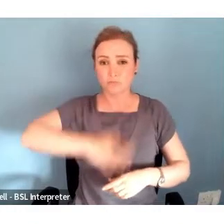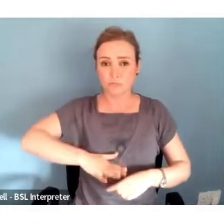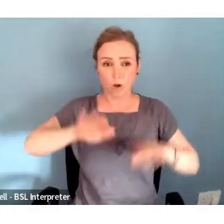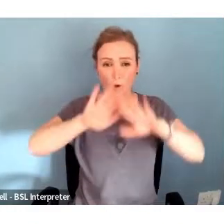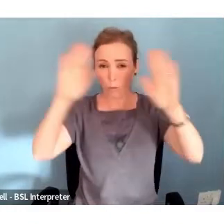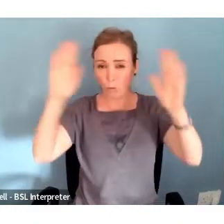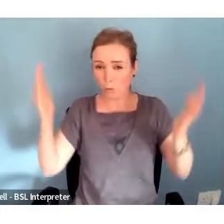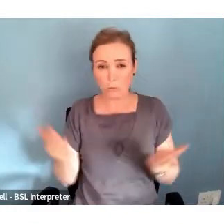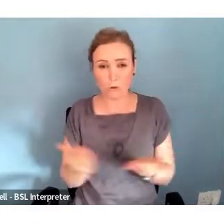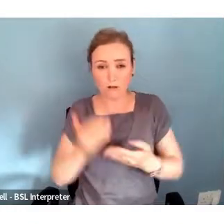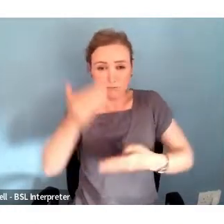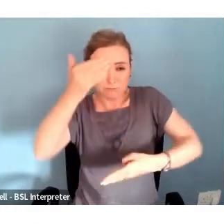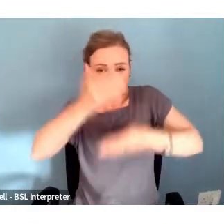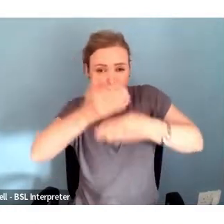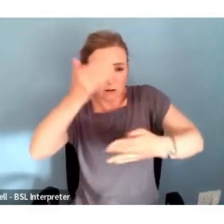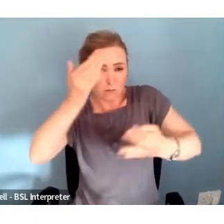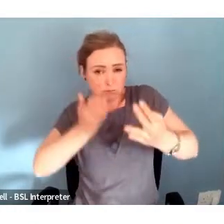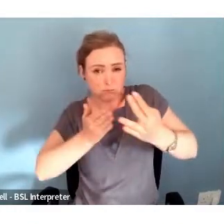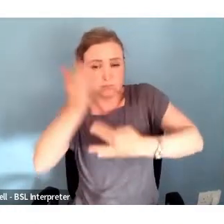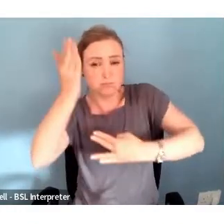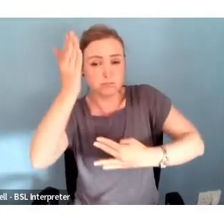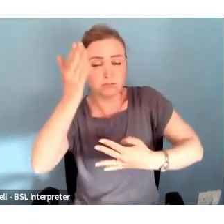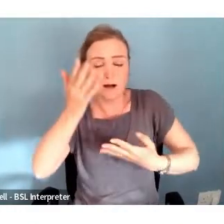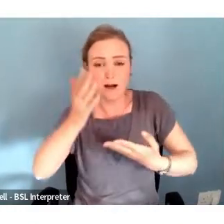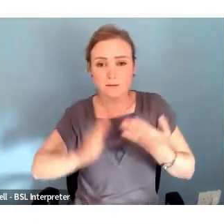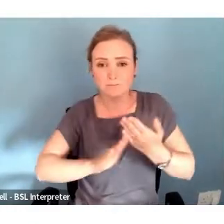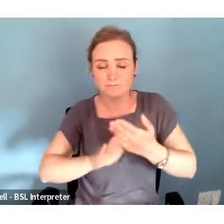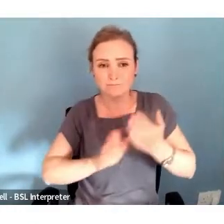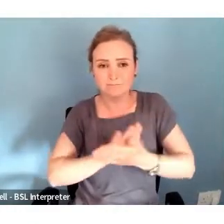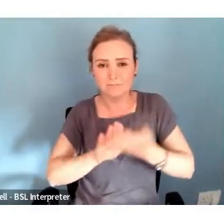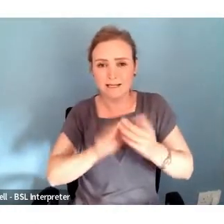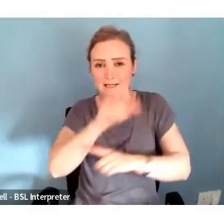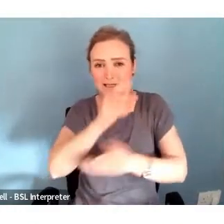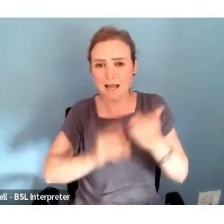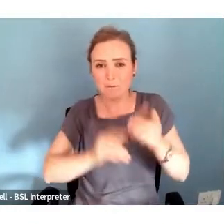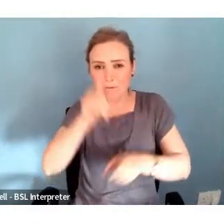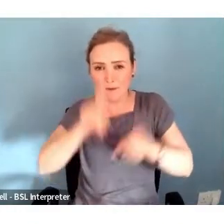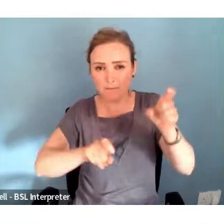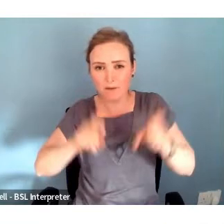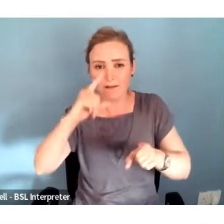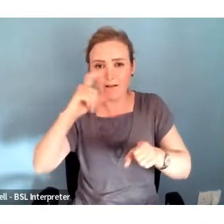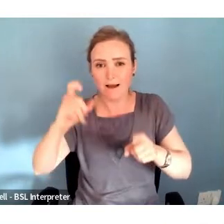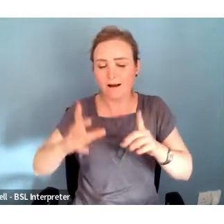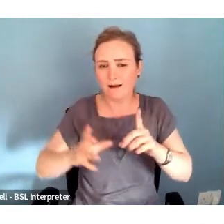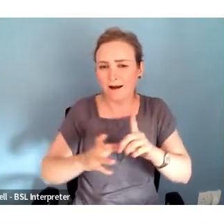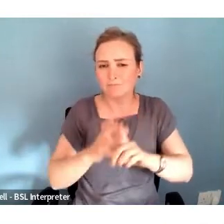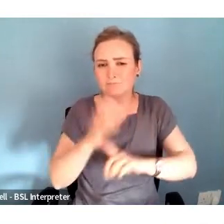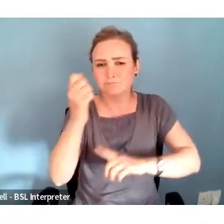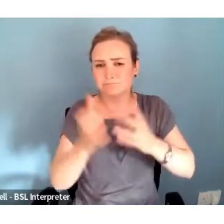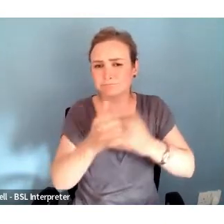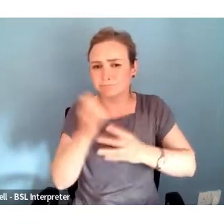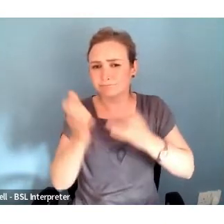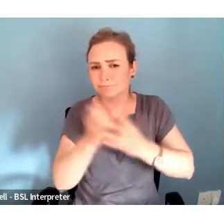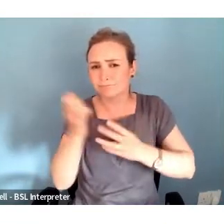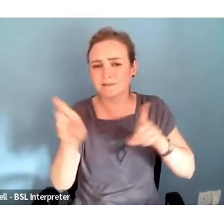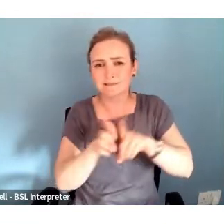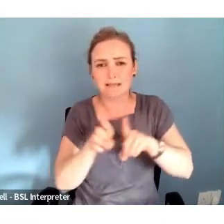people can enjoy the same opportunity s to enter and thrive and progress in the workplace as anyone else can